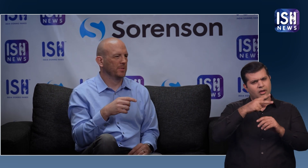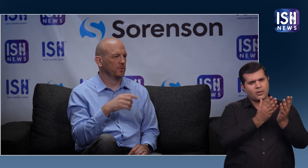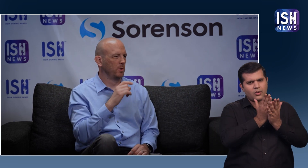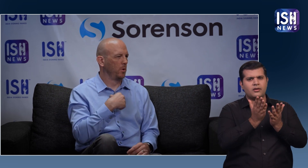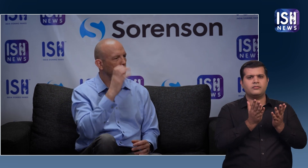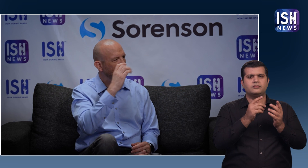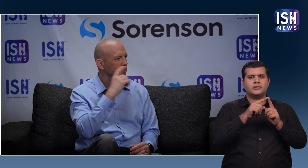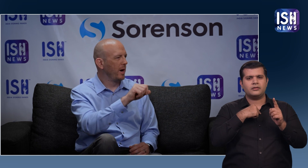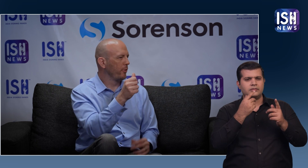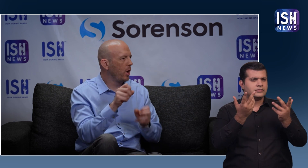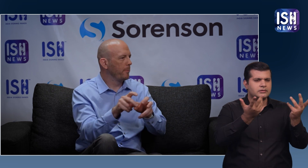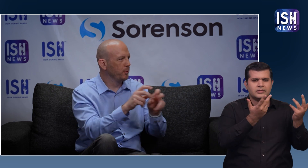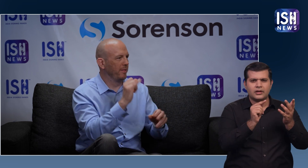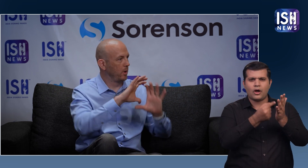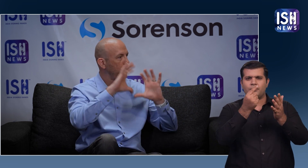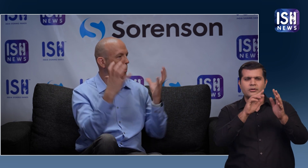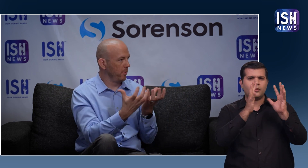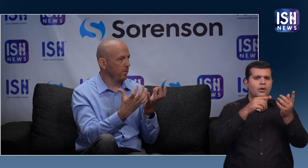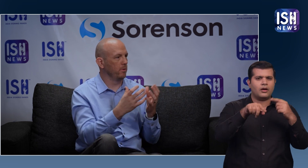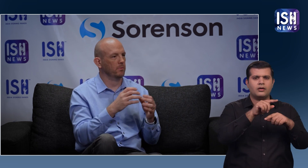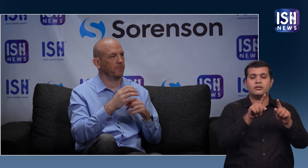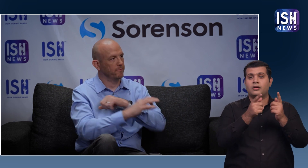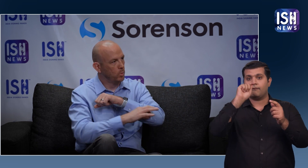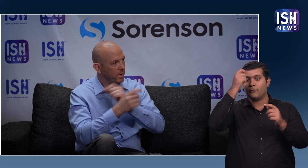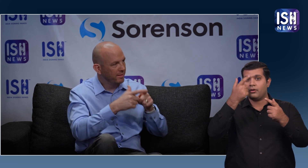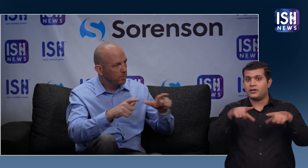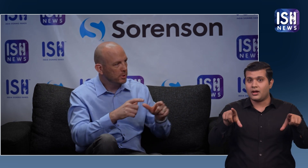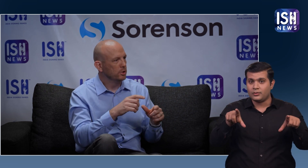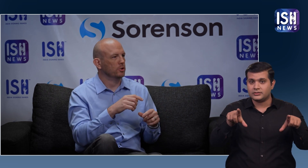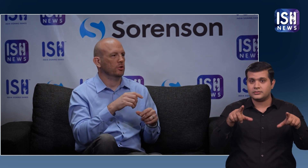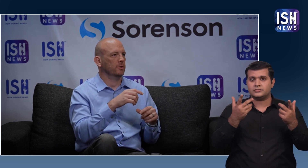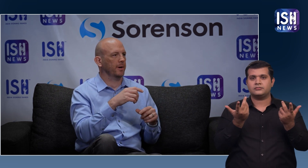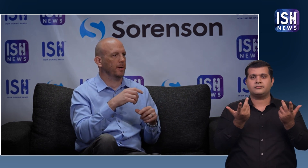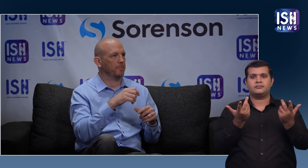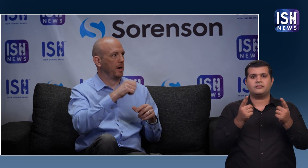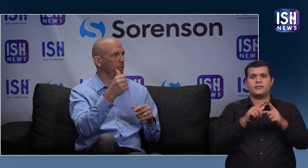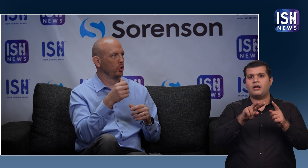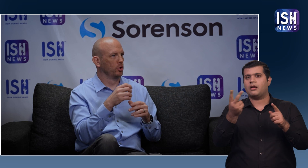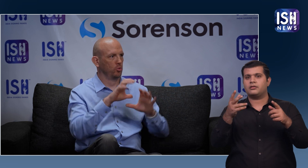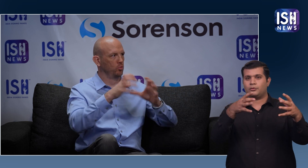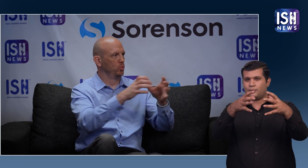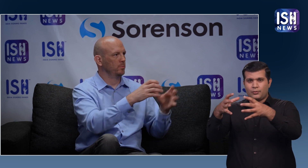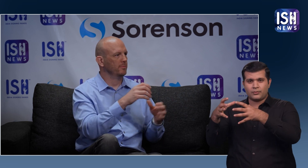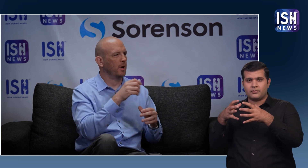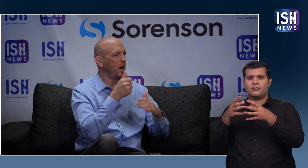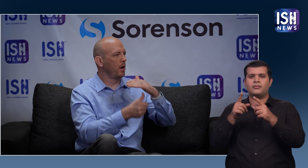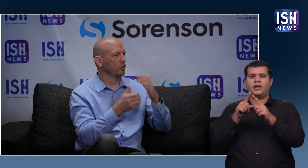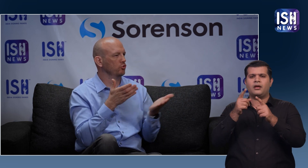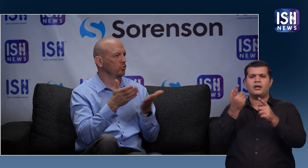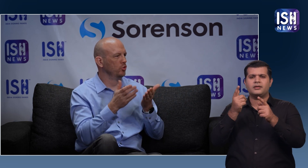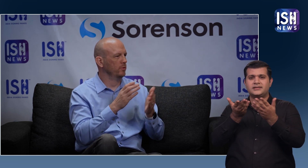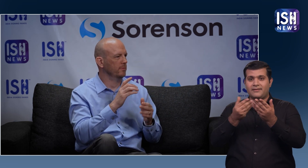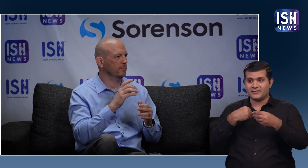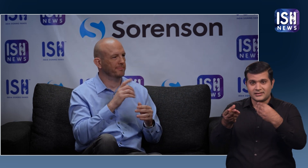We try to find other opportunities in the world. Foreign languages, other groups under services that